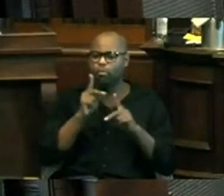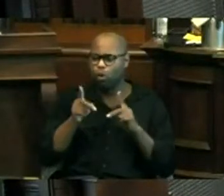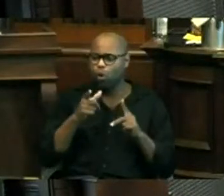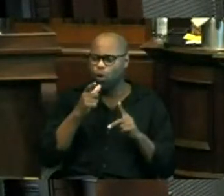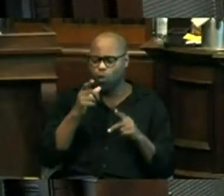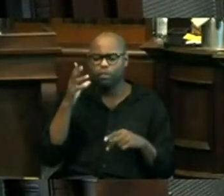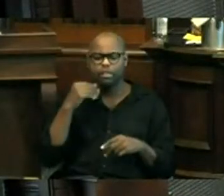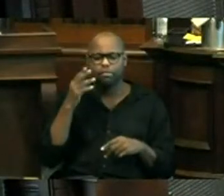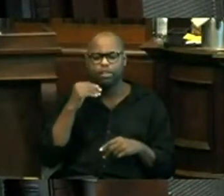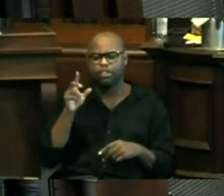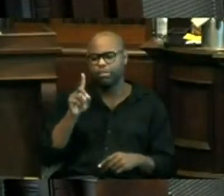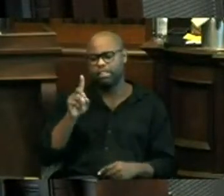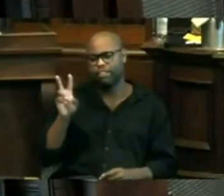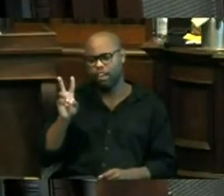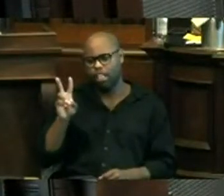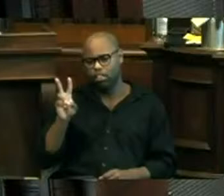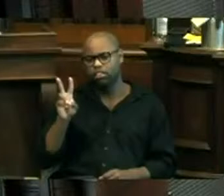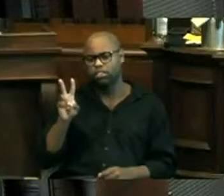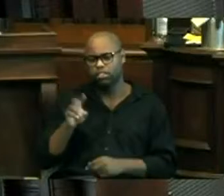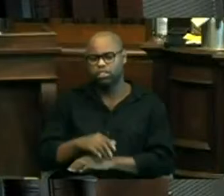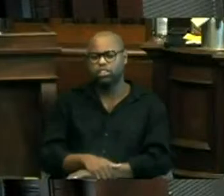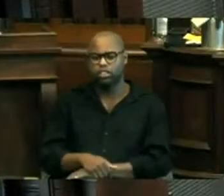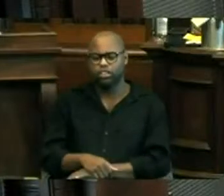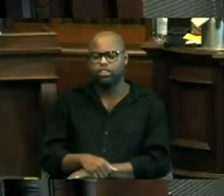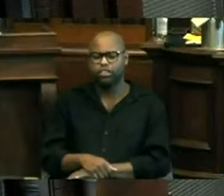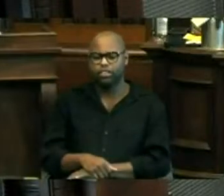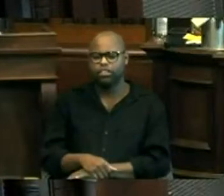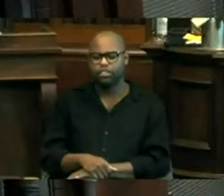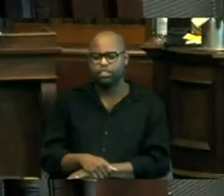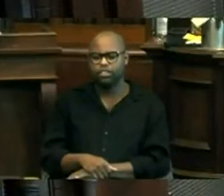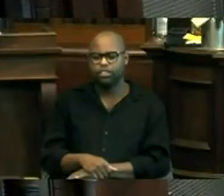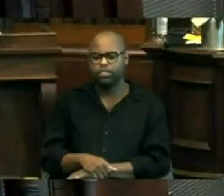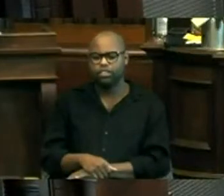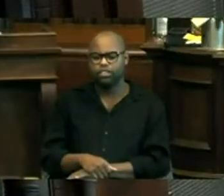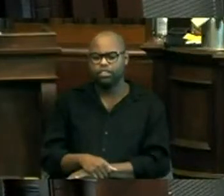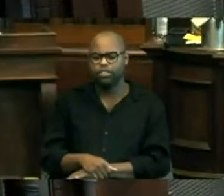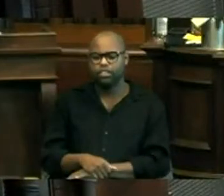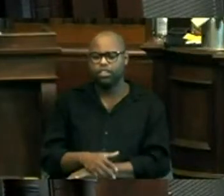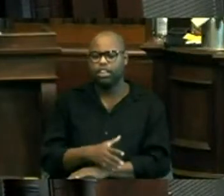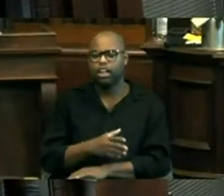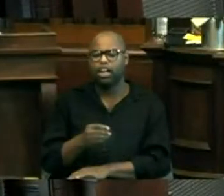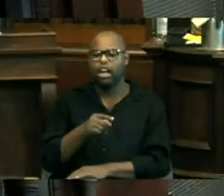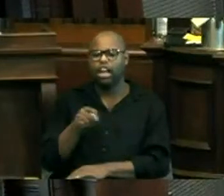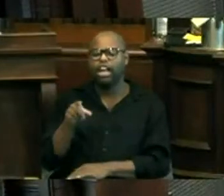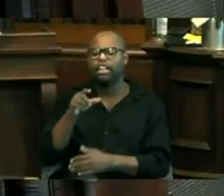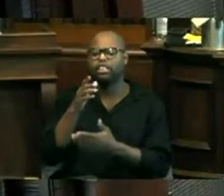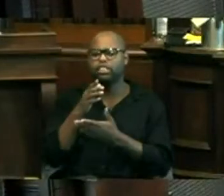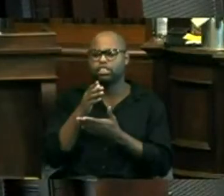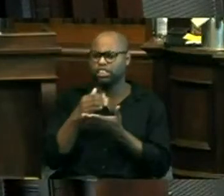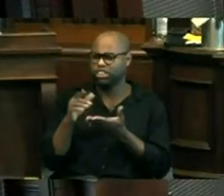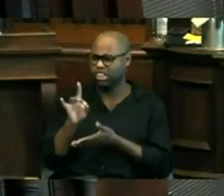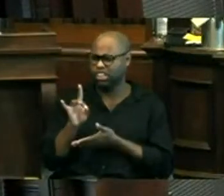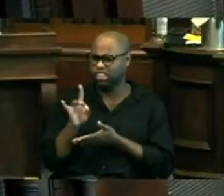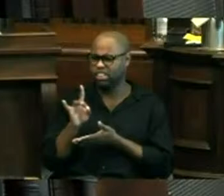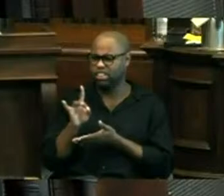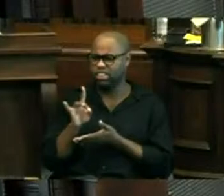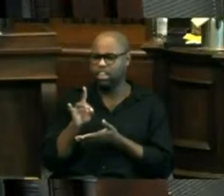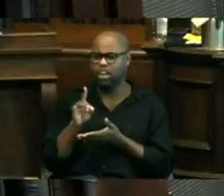housing dedicated to serving survivors of domestic violence.